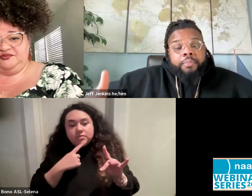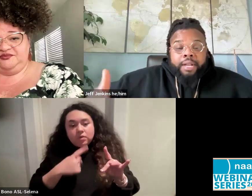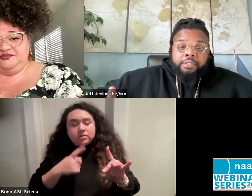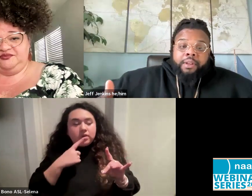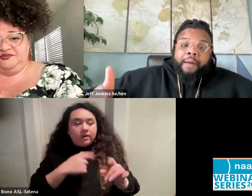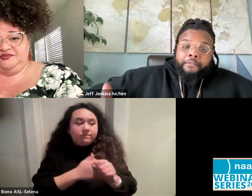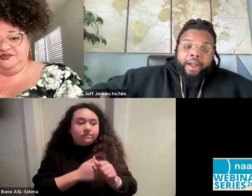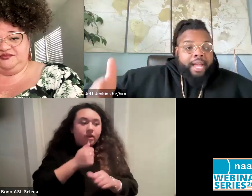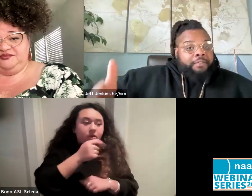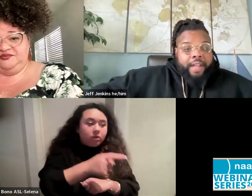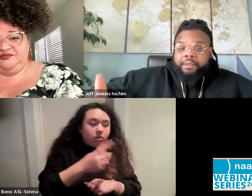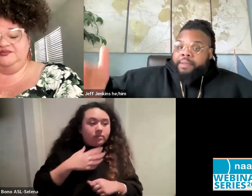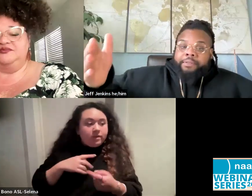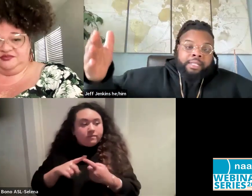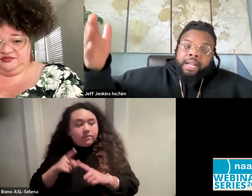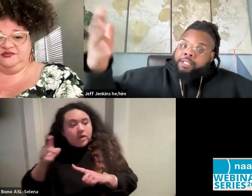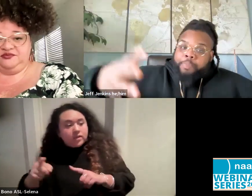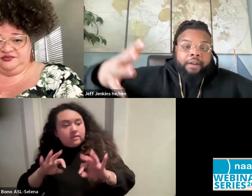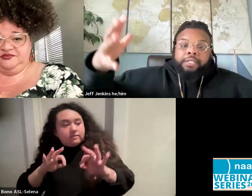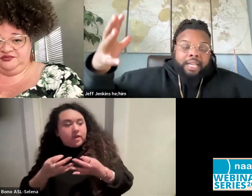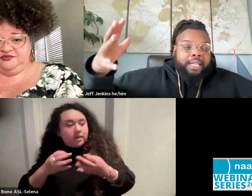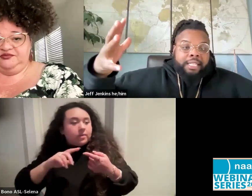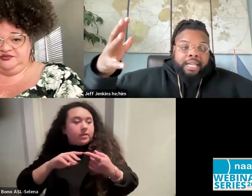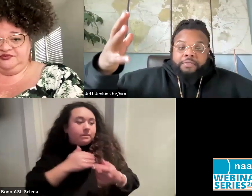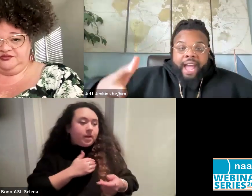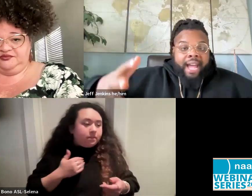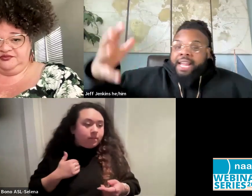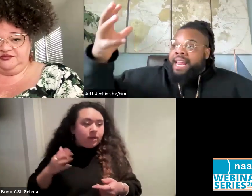because one of my friends, family member's spouse is is that.